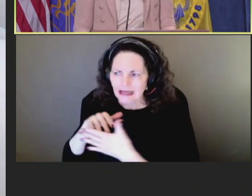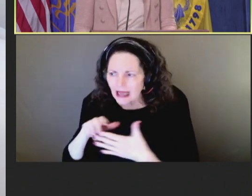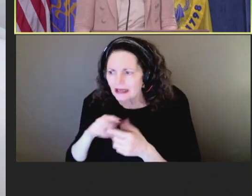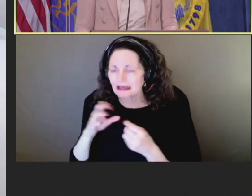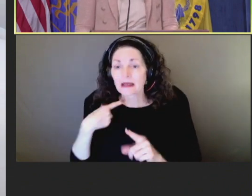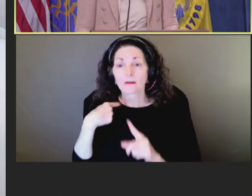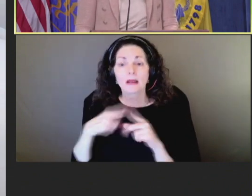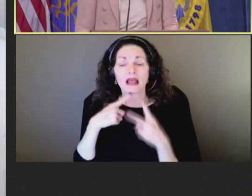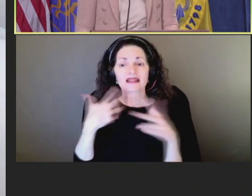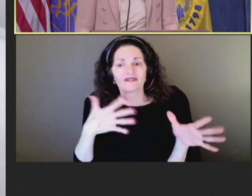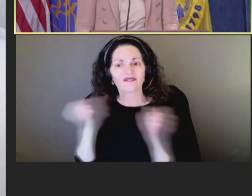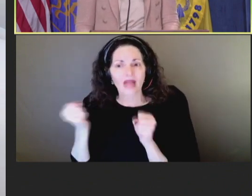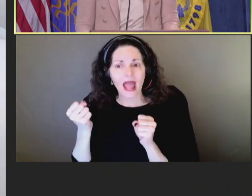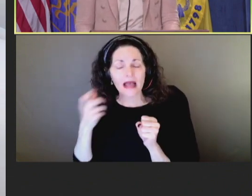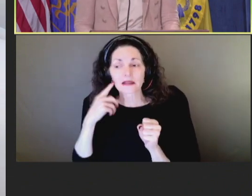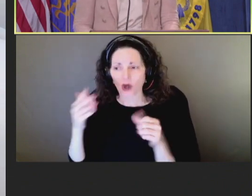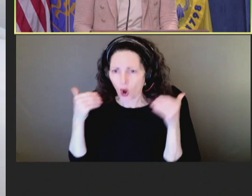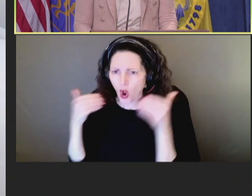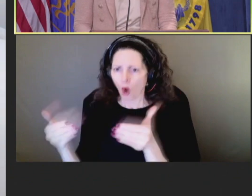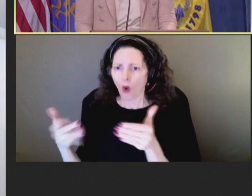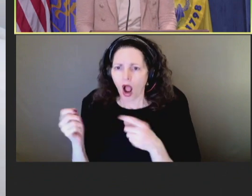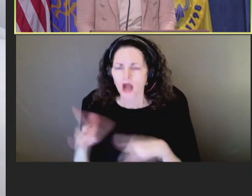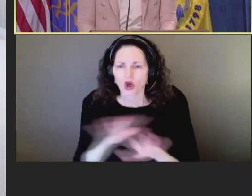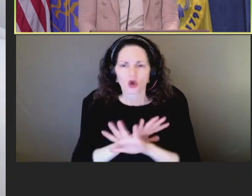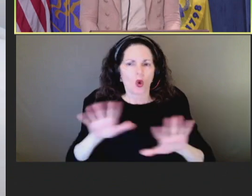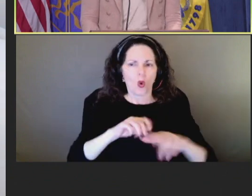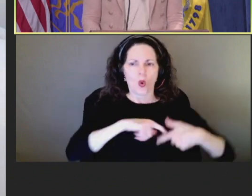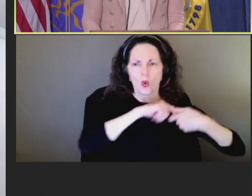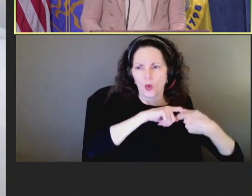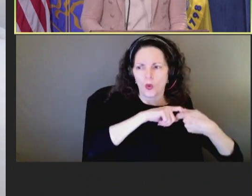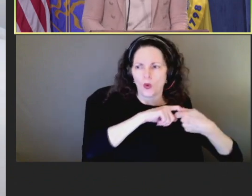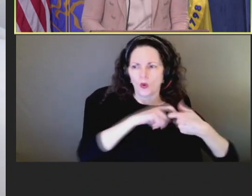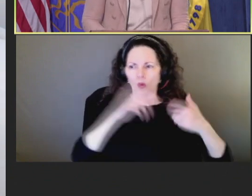for advancement. And then we'd like to work with the FDA to provide a roadmap